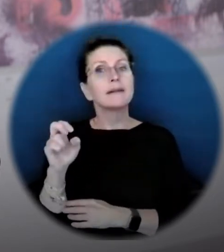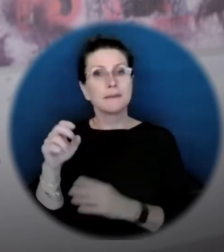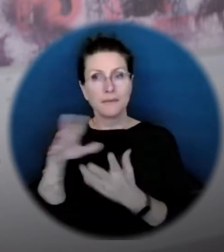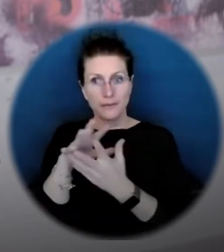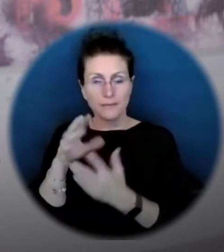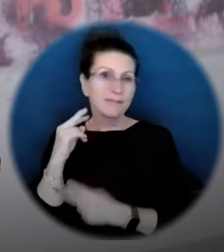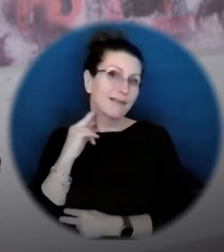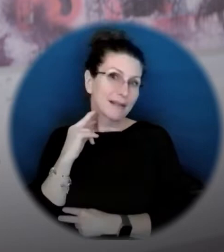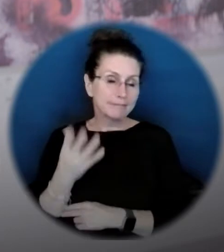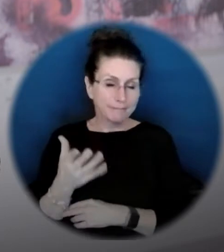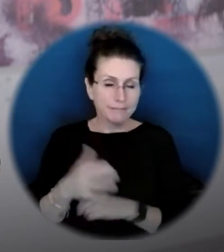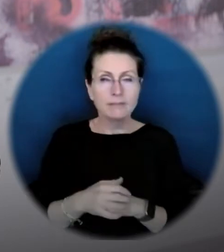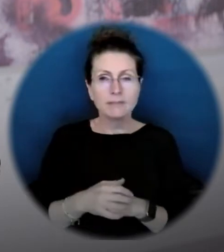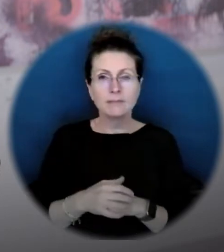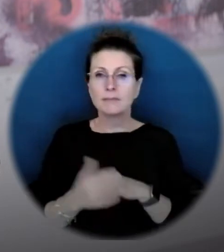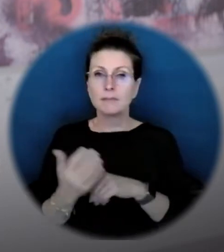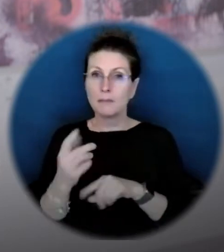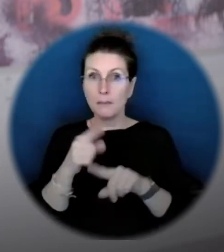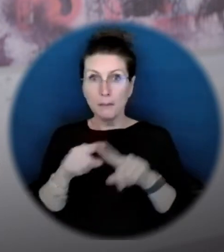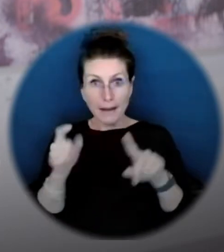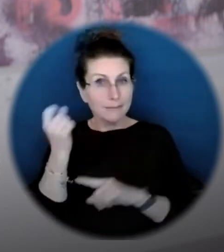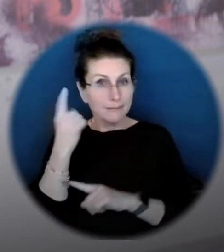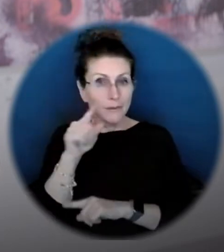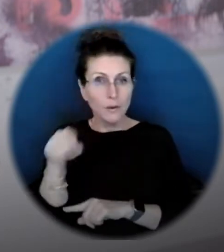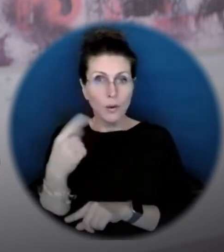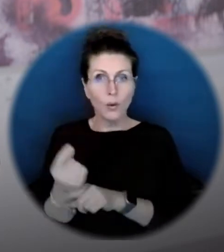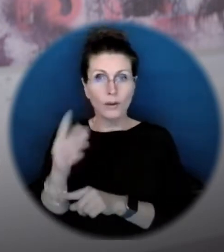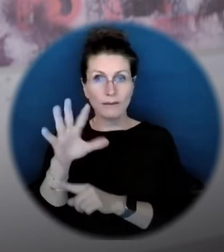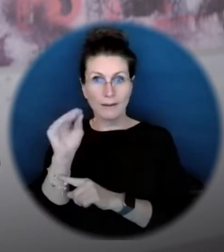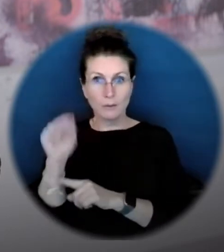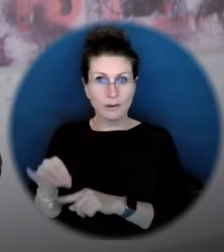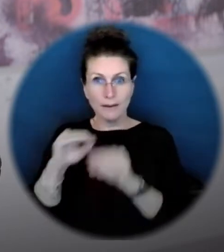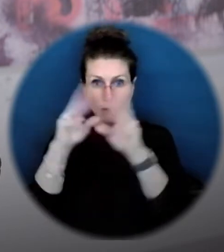despite being only 5% of Canada's overall population.